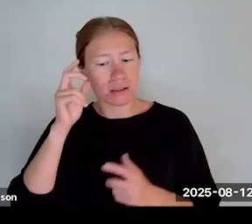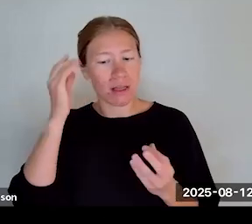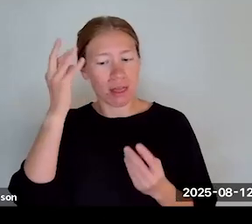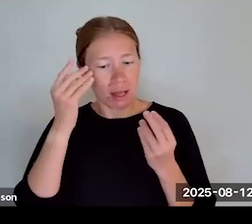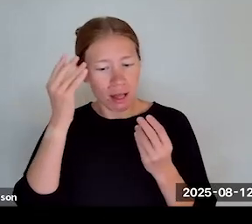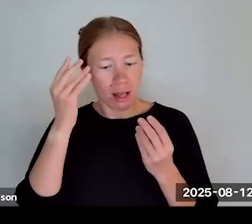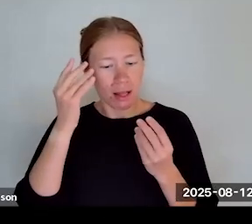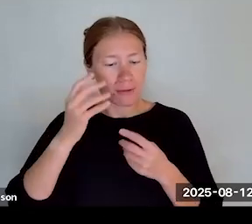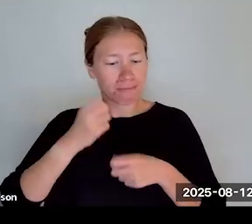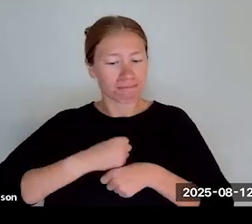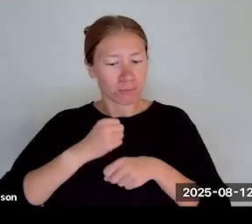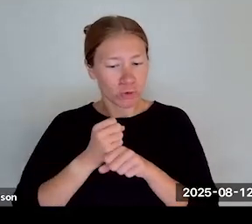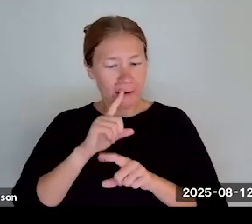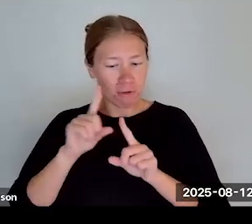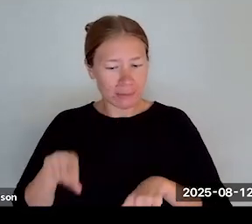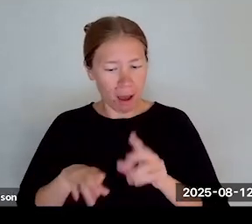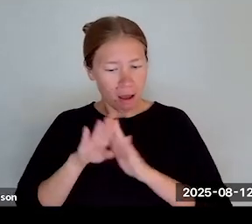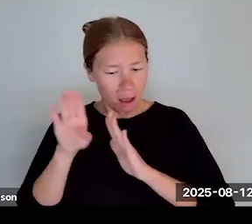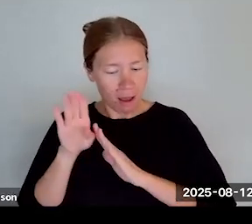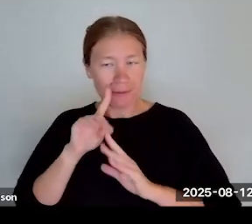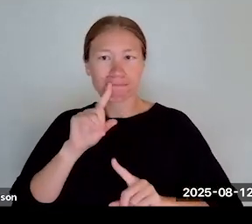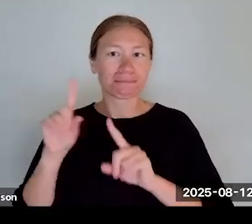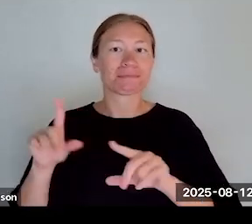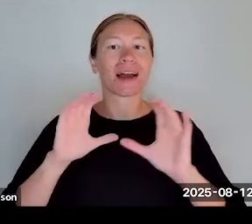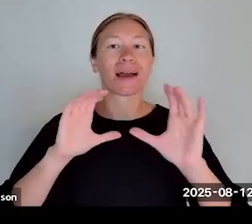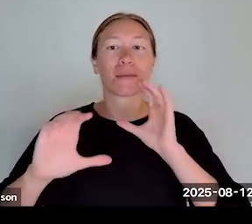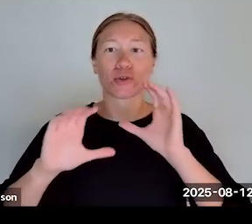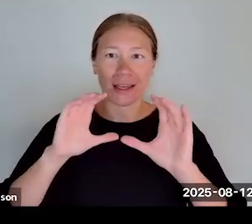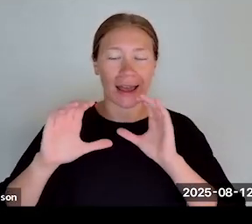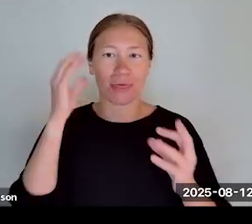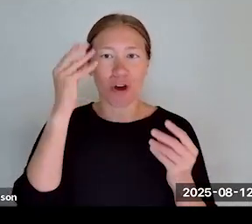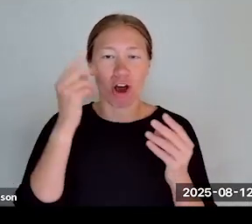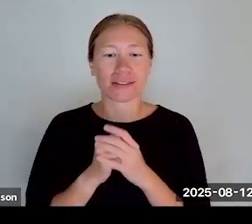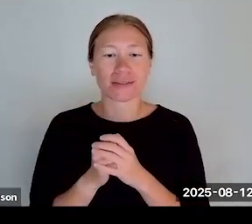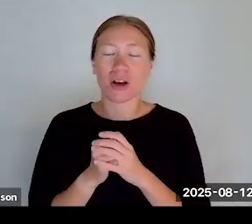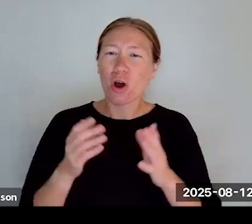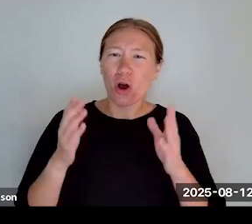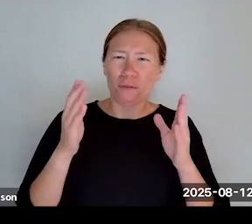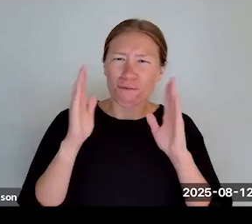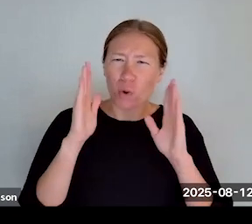and communicate thoughts. Focus on content over nonverbal cues.